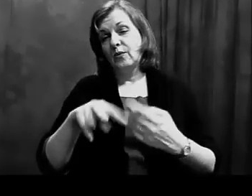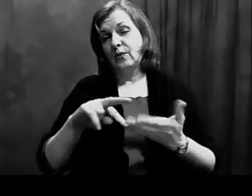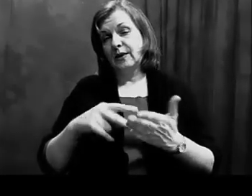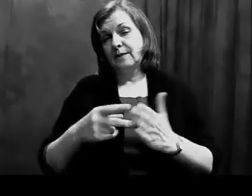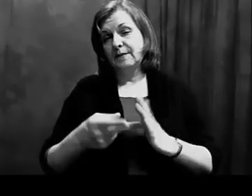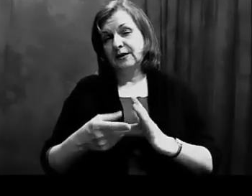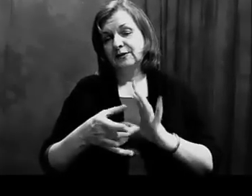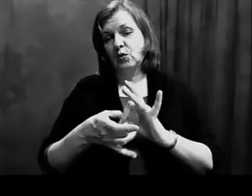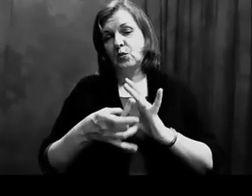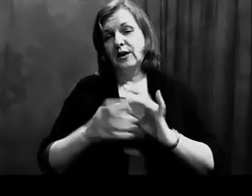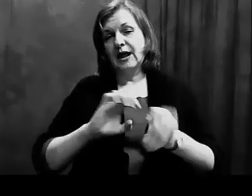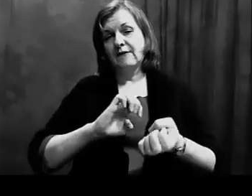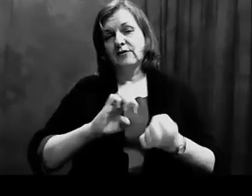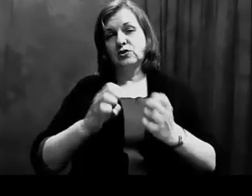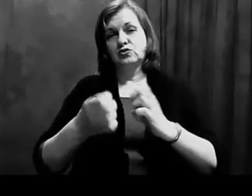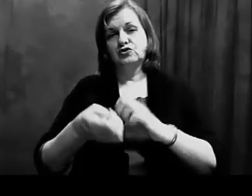as far as evolution